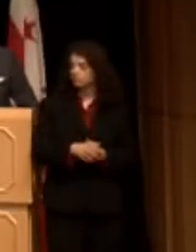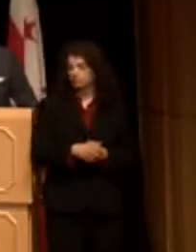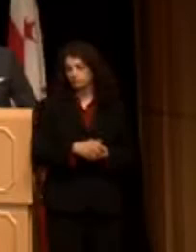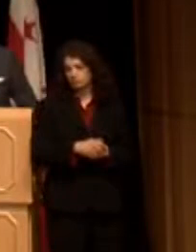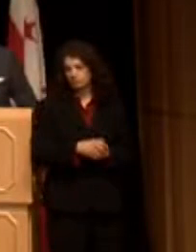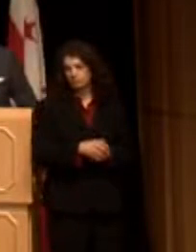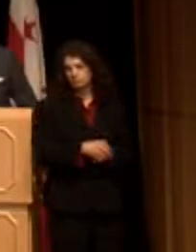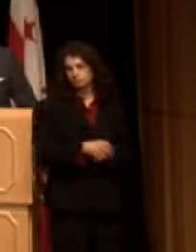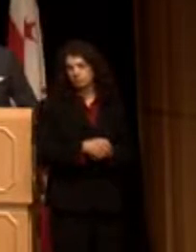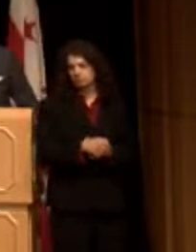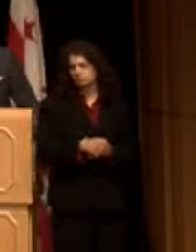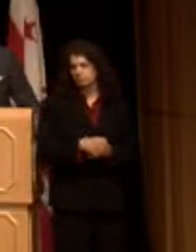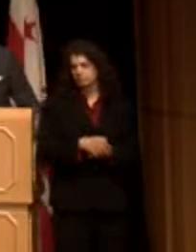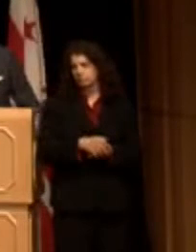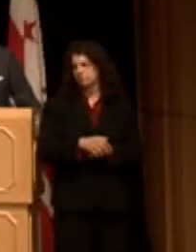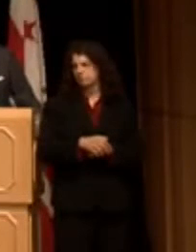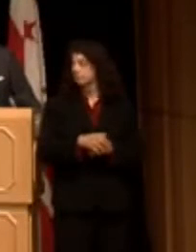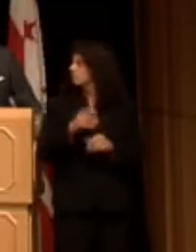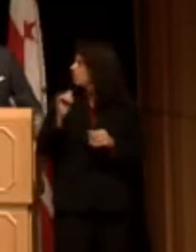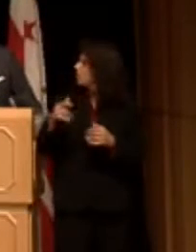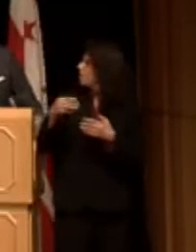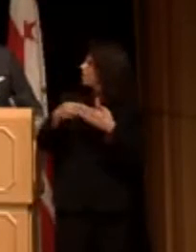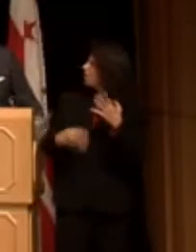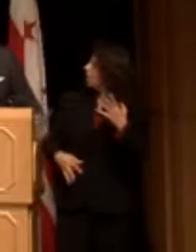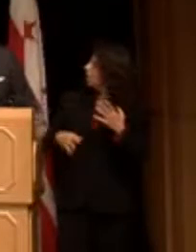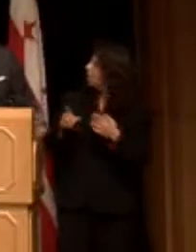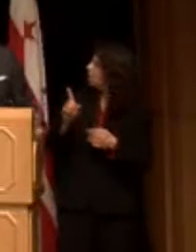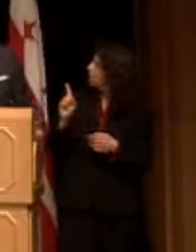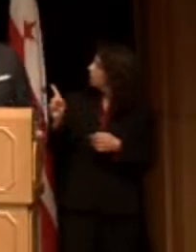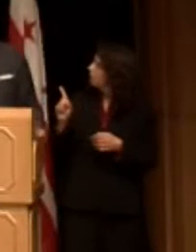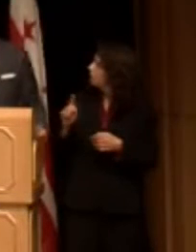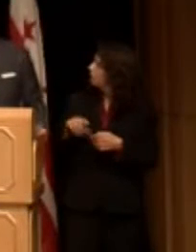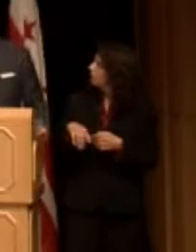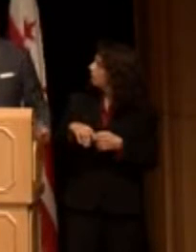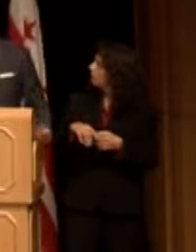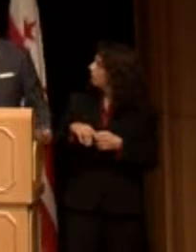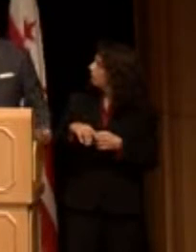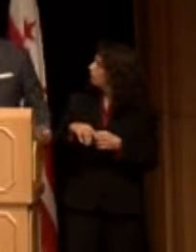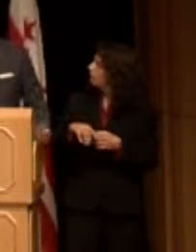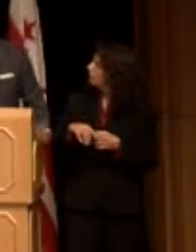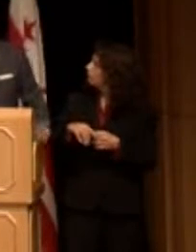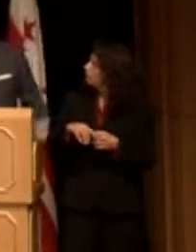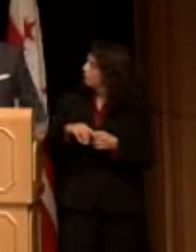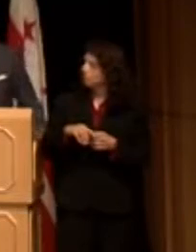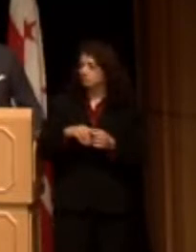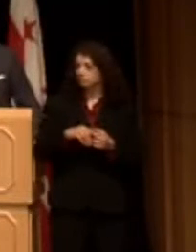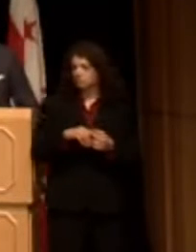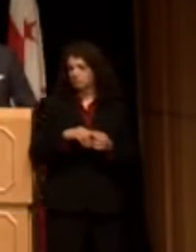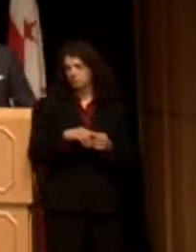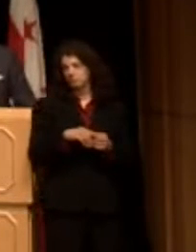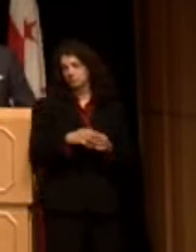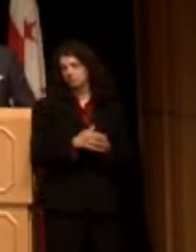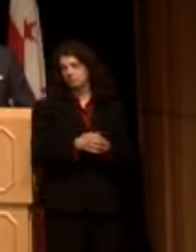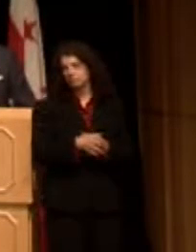OPPORTUNITIES FOR HOMEOWNERSHIP AND A FOCUS ON GREEN AND SUSTAINABILITY. MORE INFORMATION ON ALL OF THESE